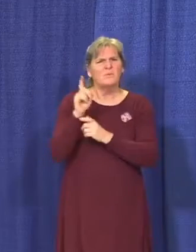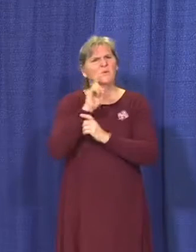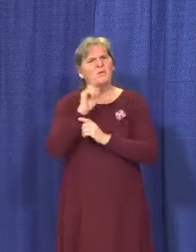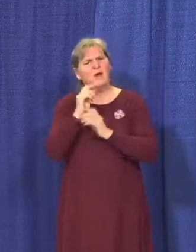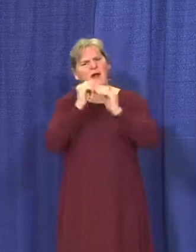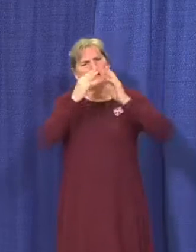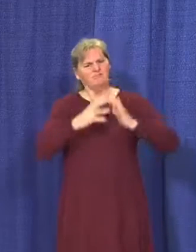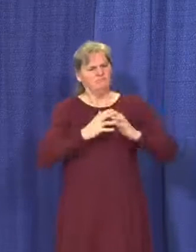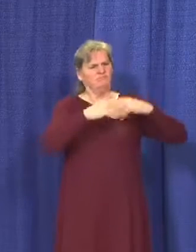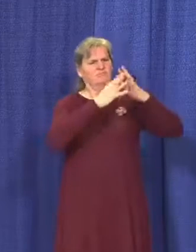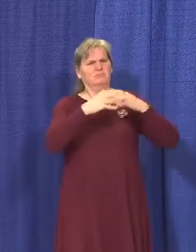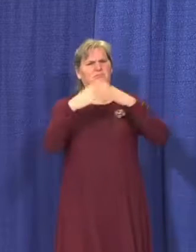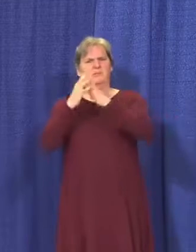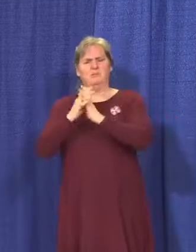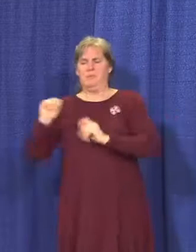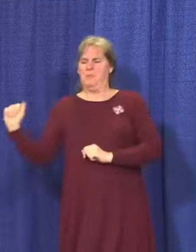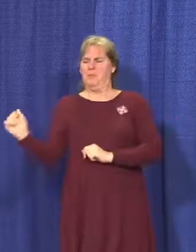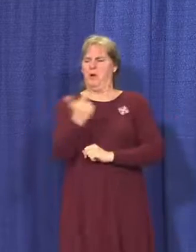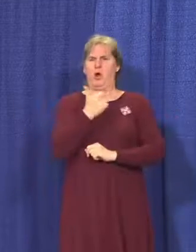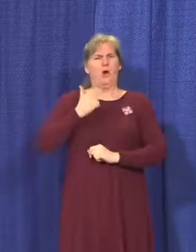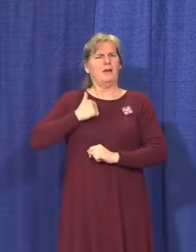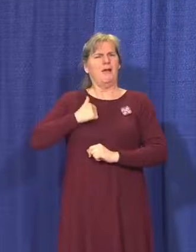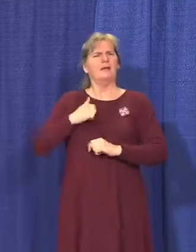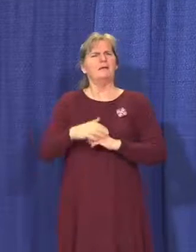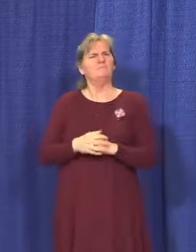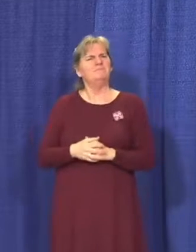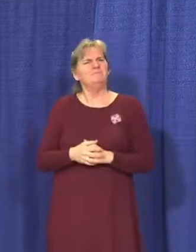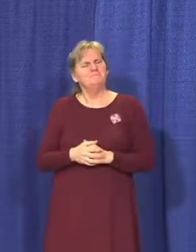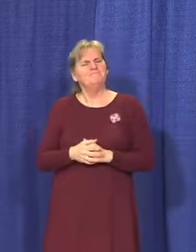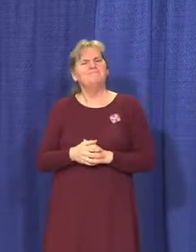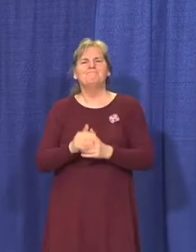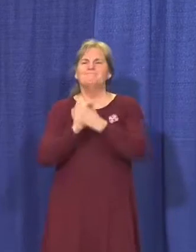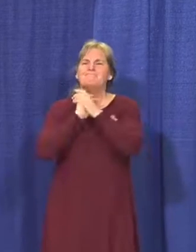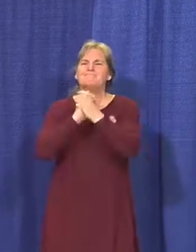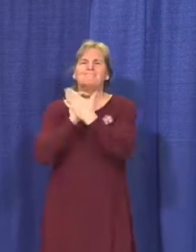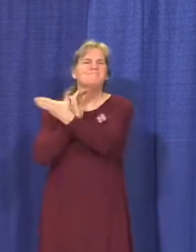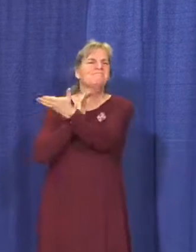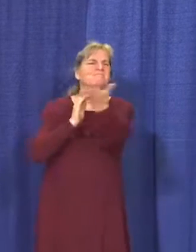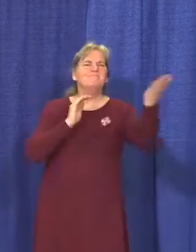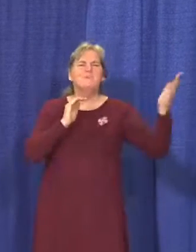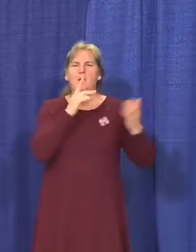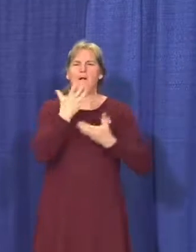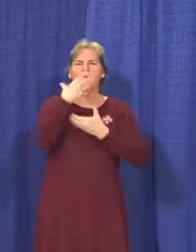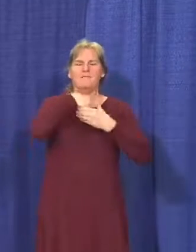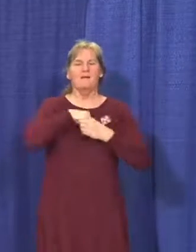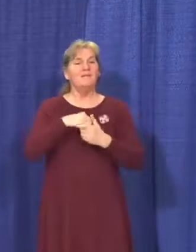coast to coast to coast. I want to and -- congratulate everyone involved especially